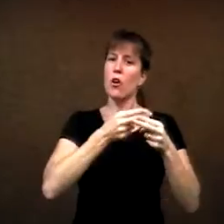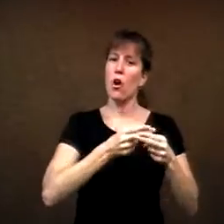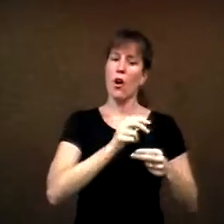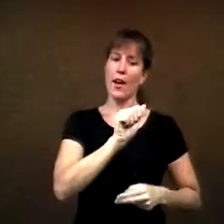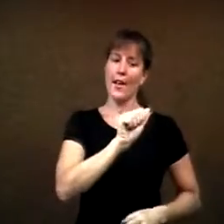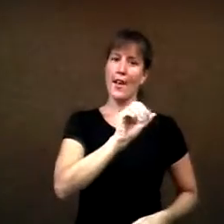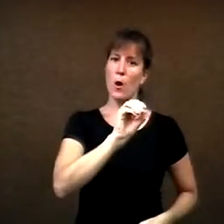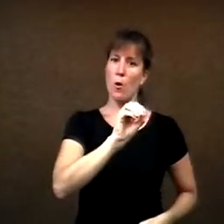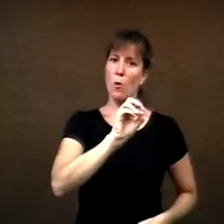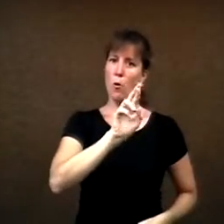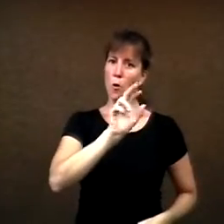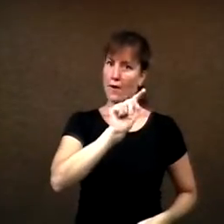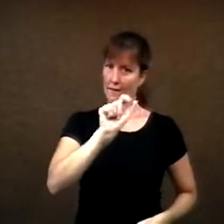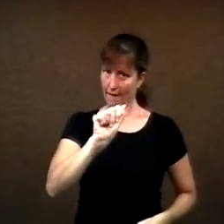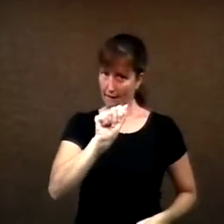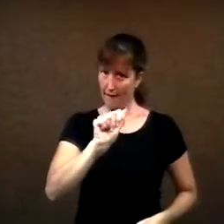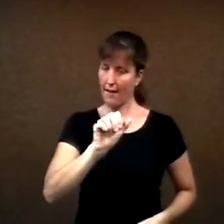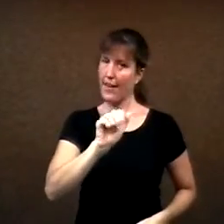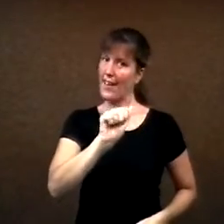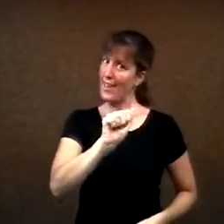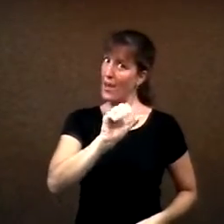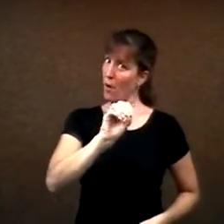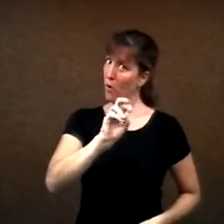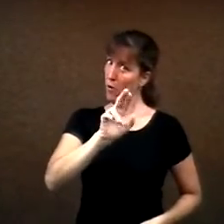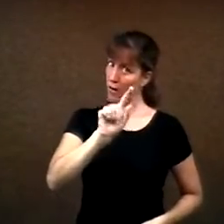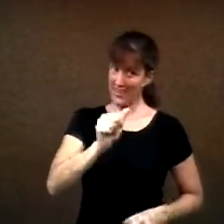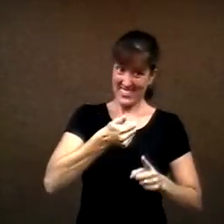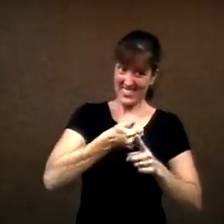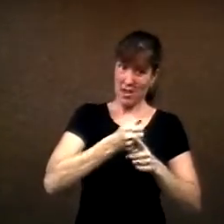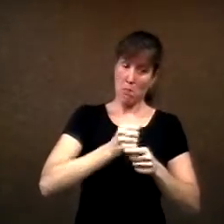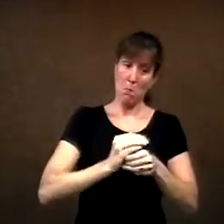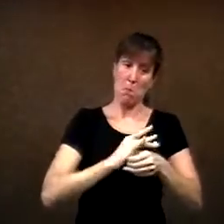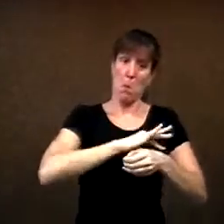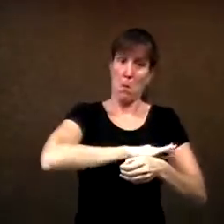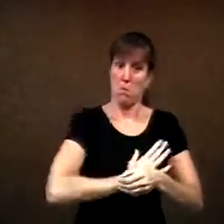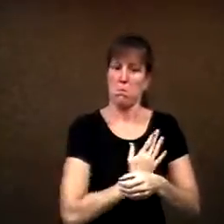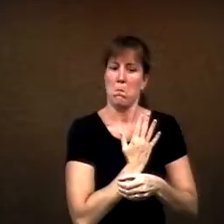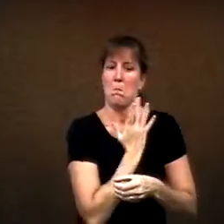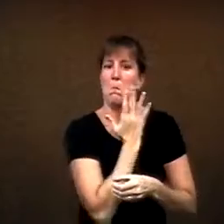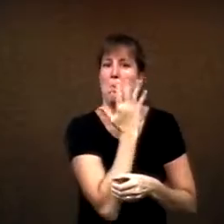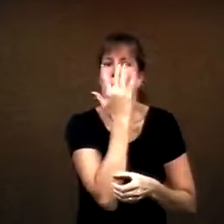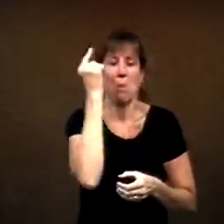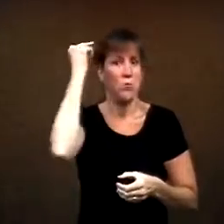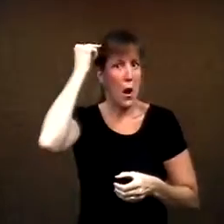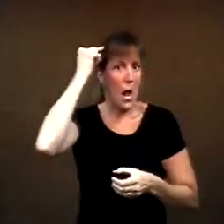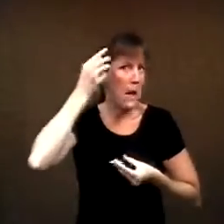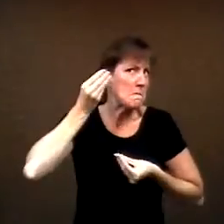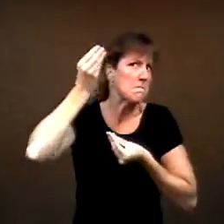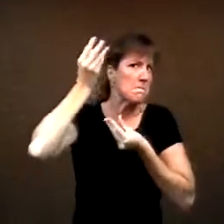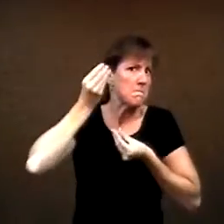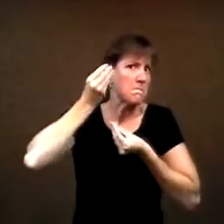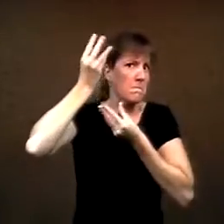The aorta, is then going to send branches up to your brain. The aorta will then send branches down